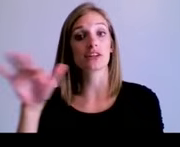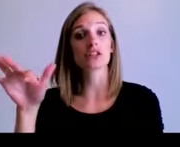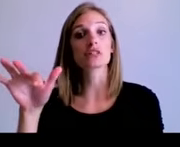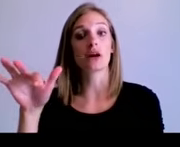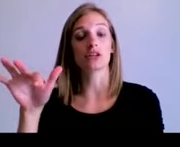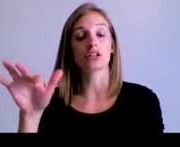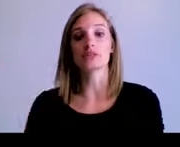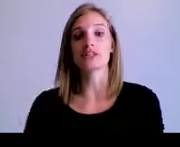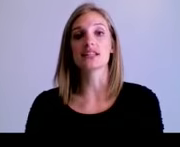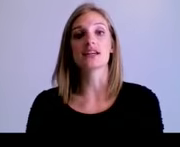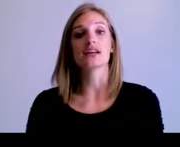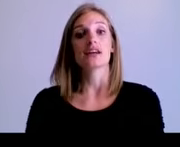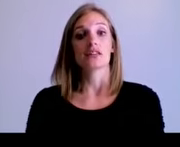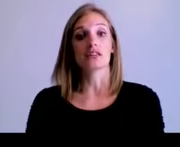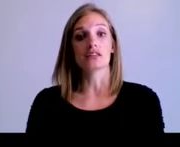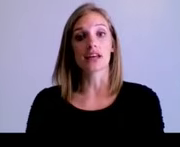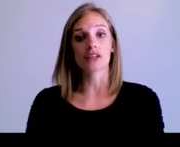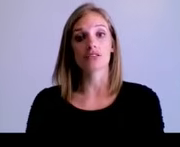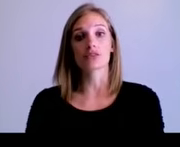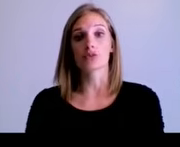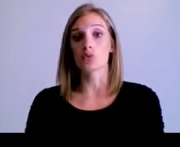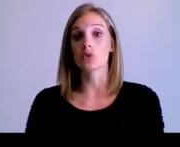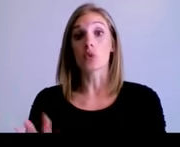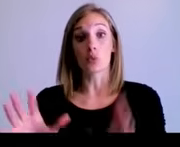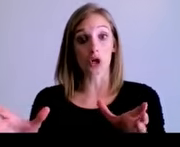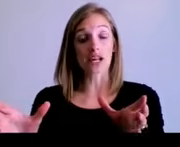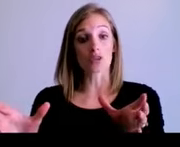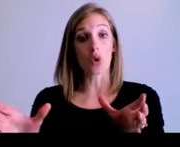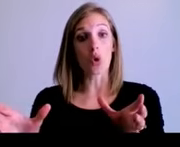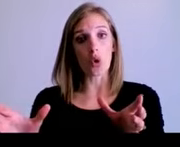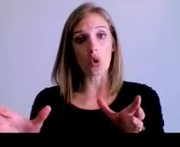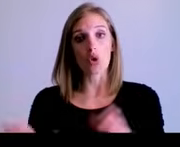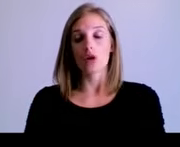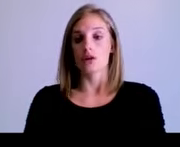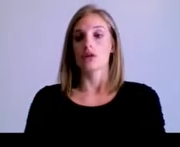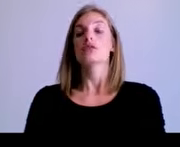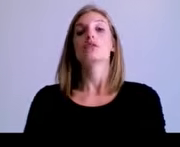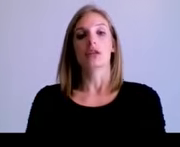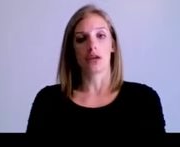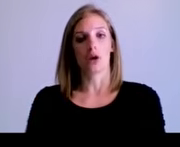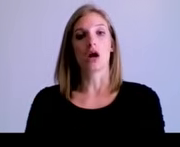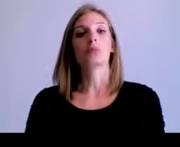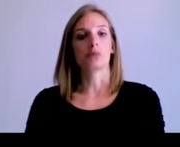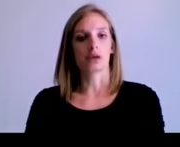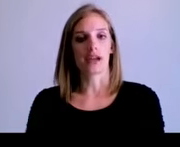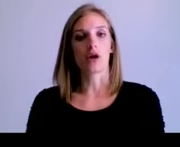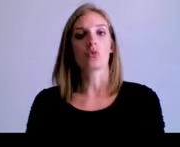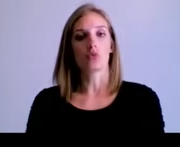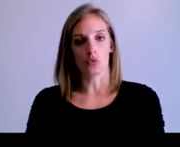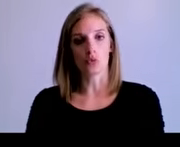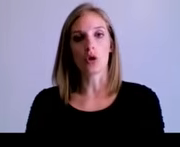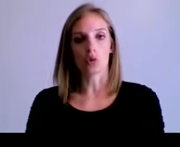And so then when it is fingerspelled, you see the letters or the words as a whole it will help you pick out what word that was.